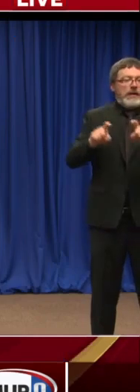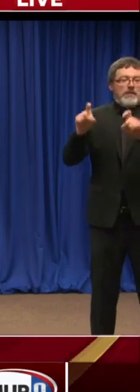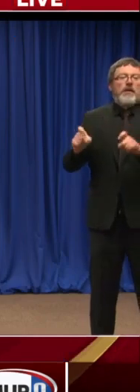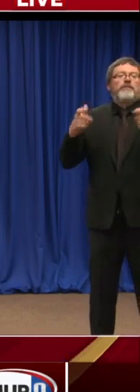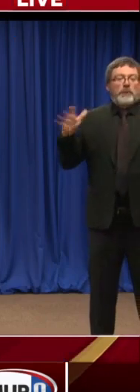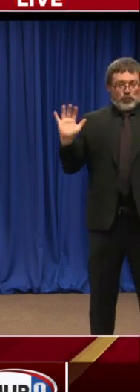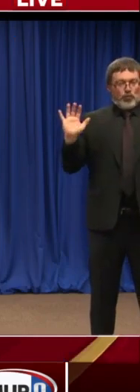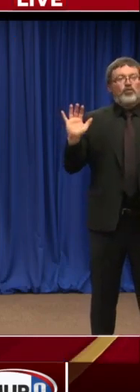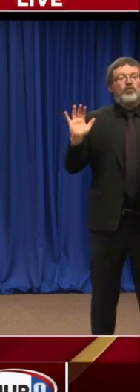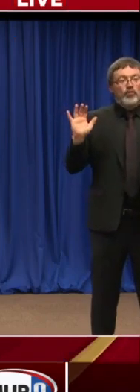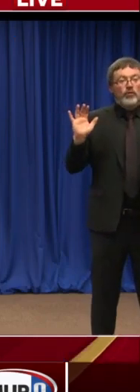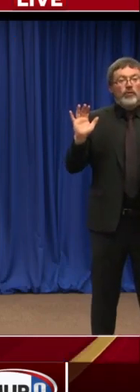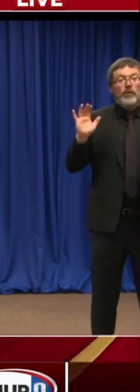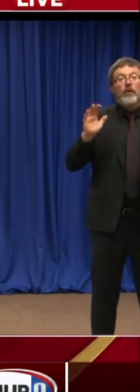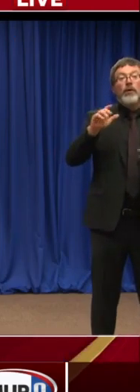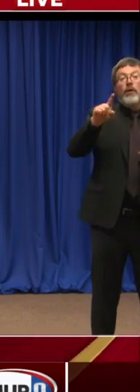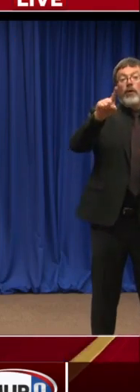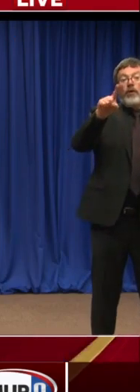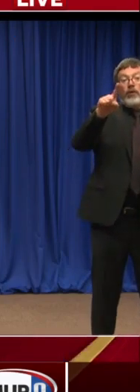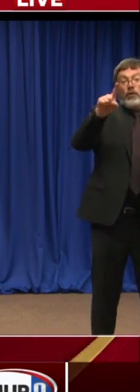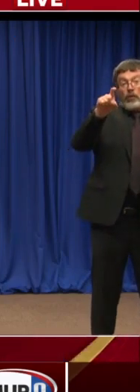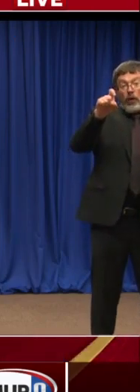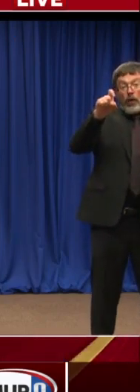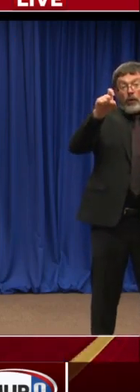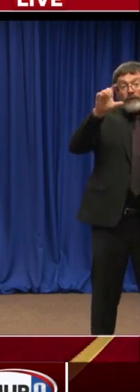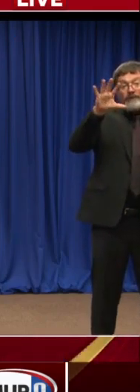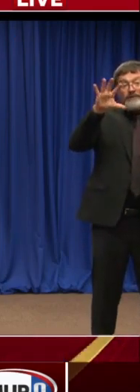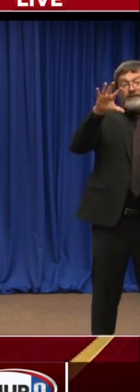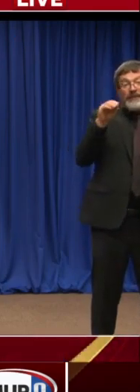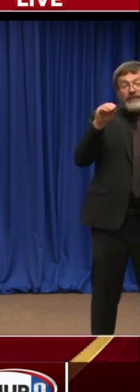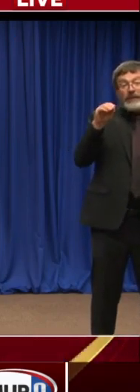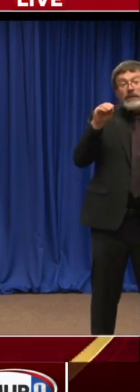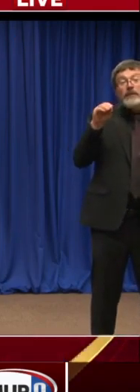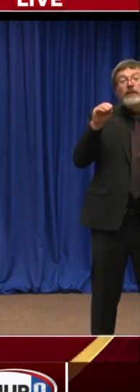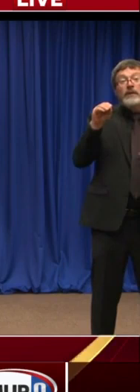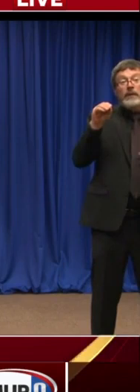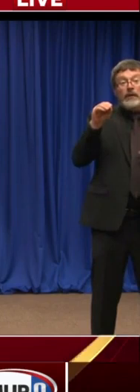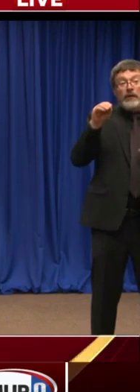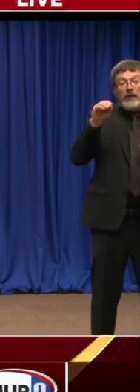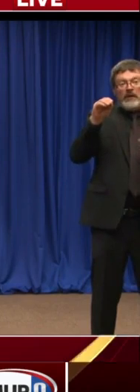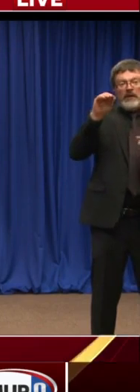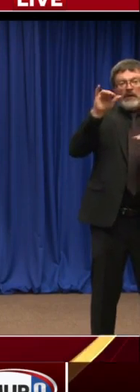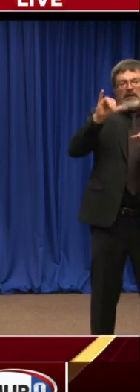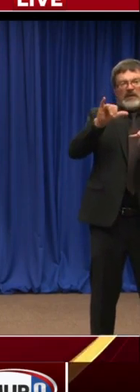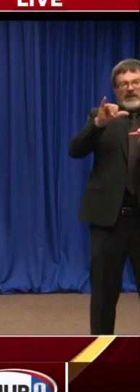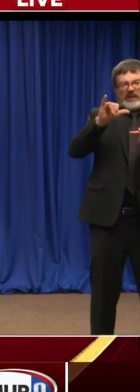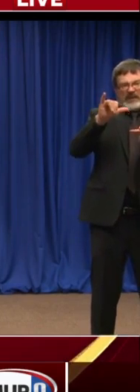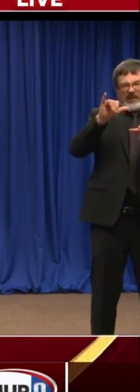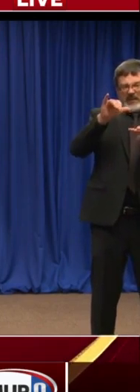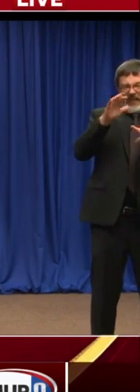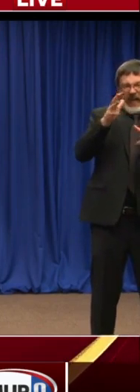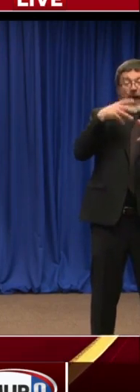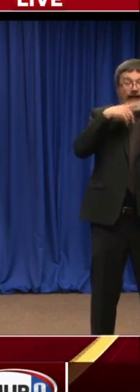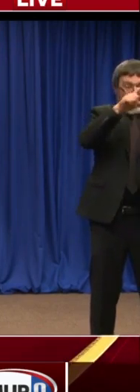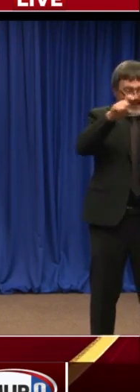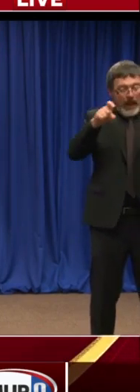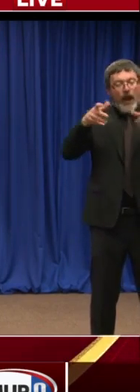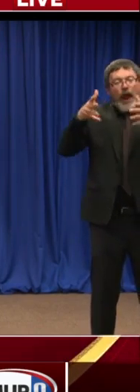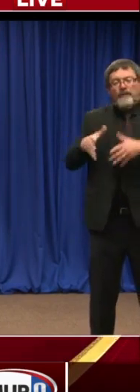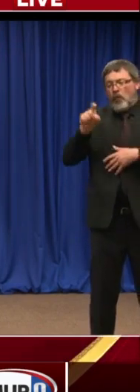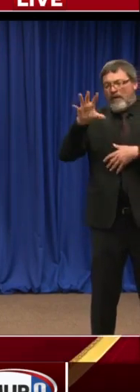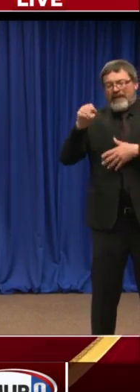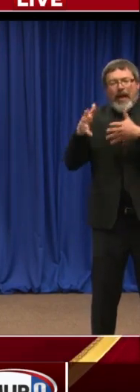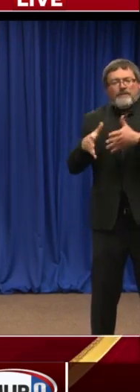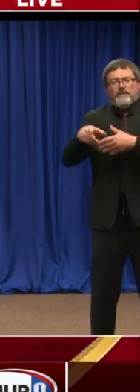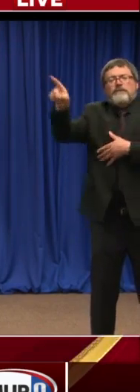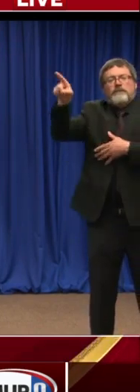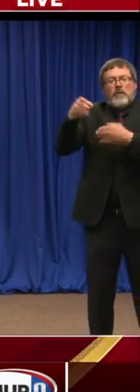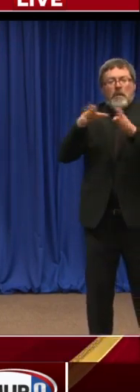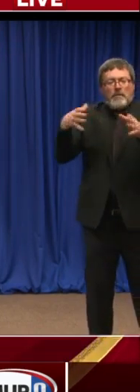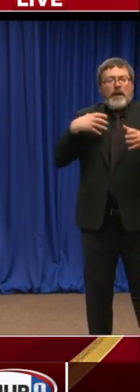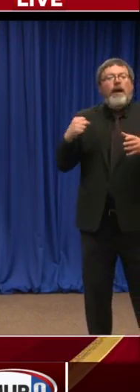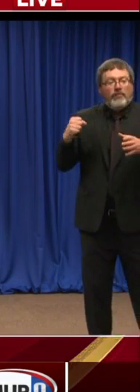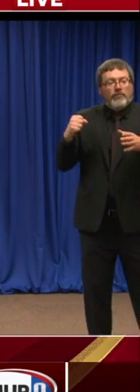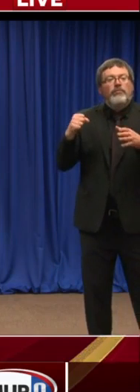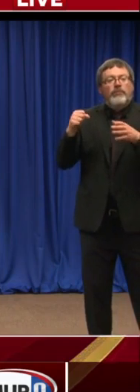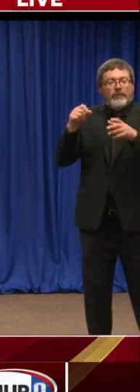PEOPLE THAT HAVE ALREADY BEEN TESTED FOR COVID-19 IN NEW HAMPSHIRE OVER 150 PEOPLE UNDER WAY THE TESTING THAT’S UNDERWAY AT OUR PUBLIC HEALTH LABORATORIES, AND WE HAVE A